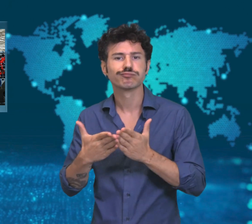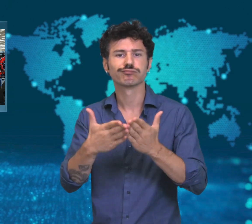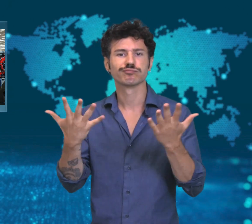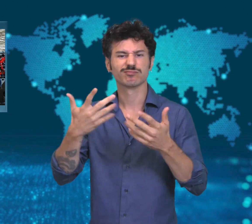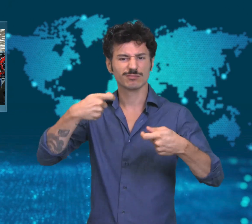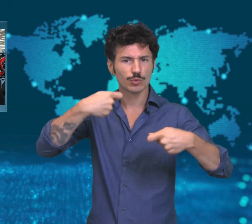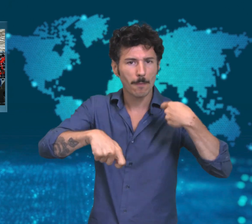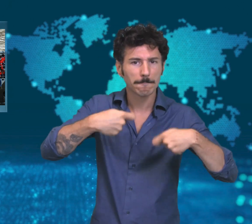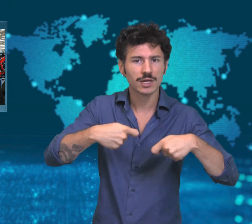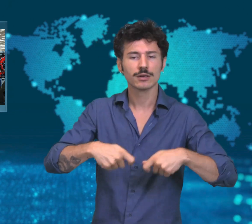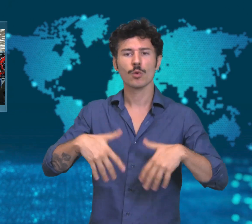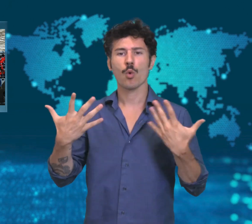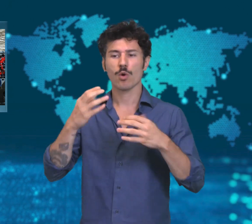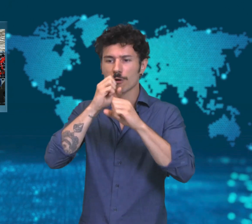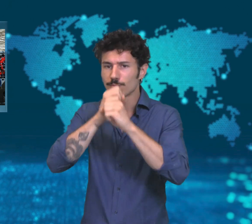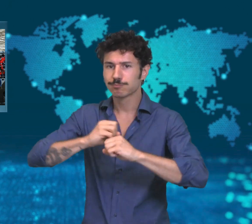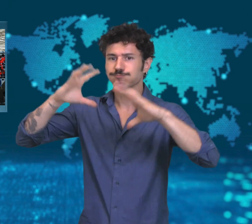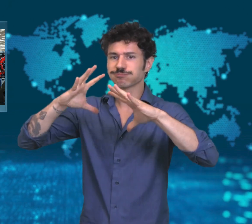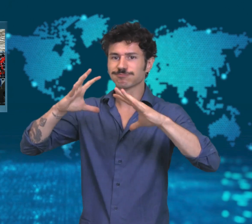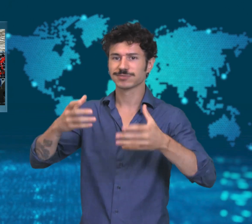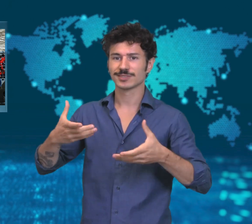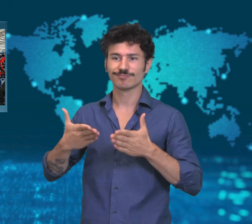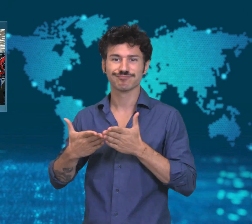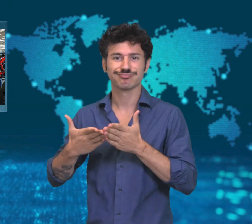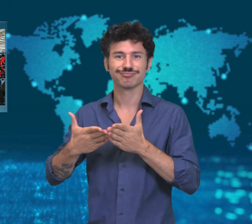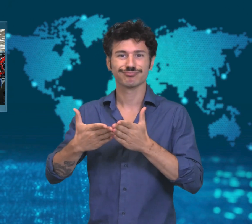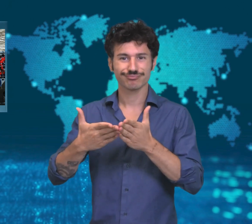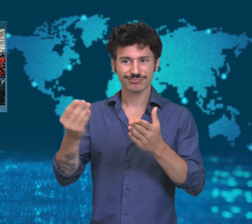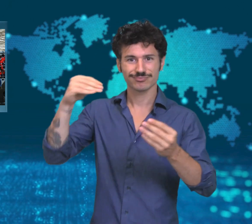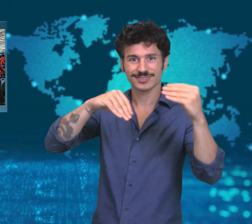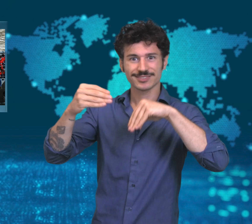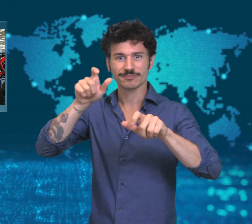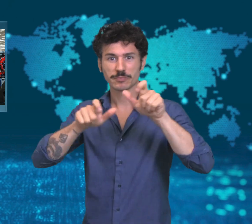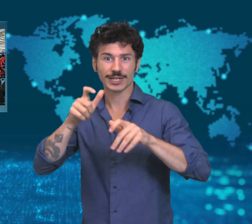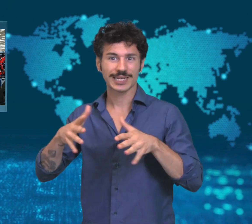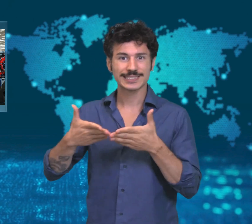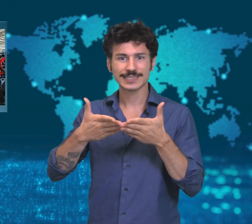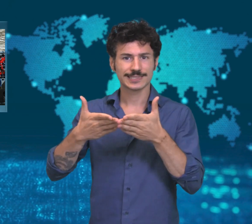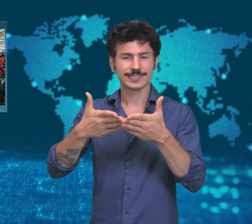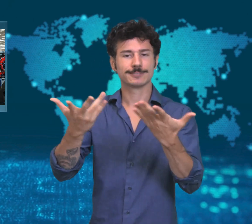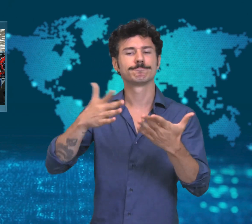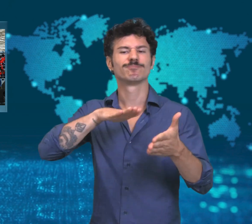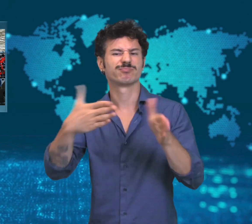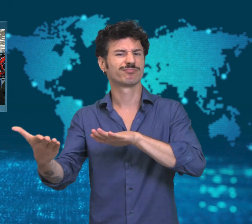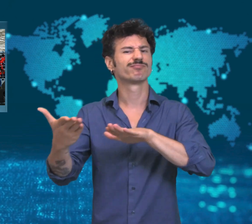Many die at sea as they use rubber boats or inflatable boats.